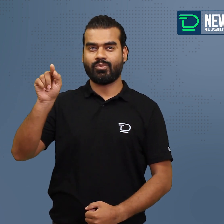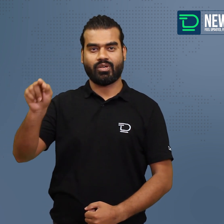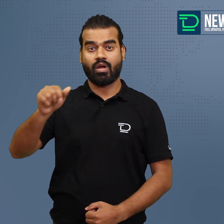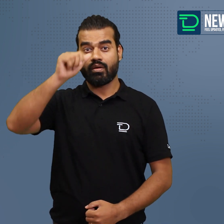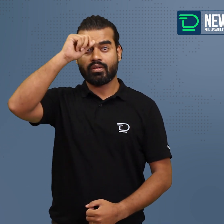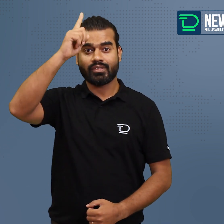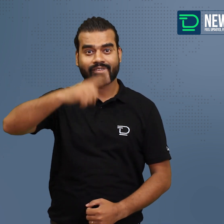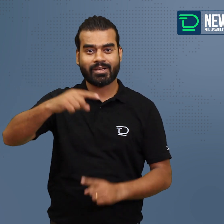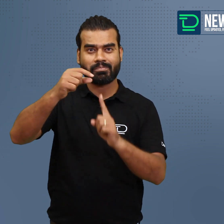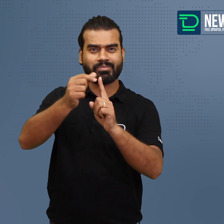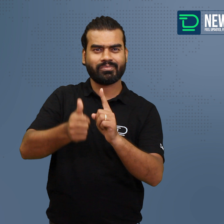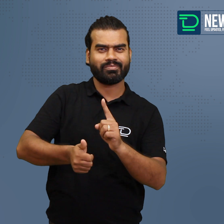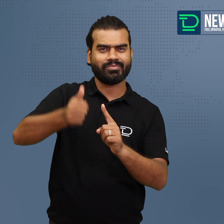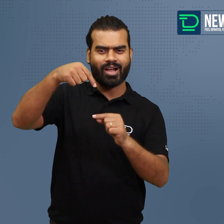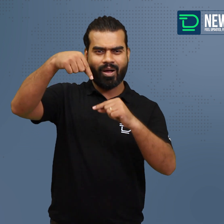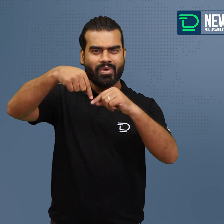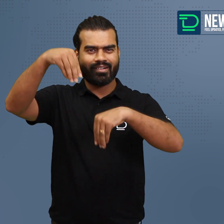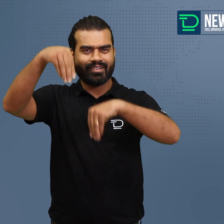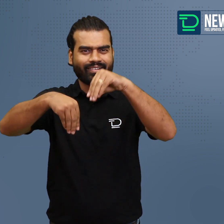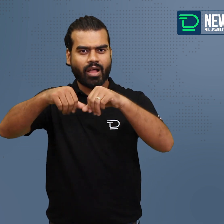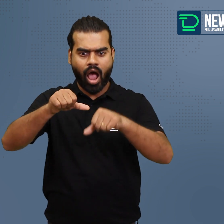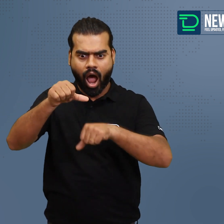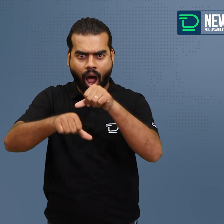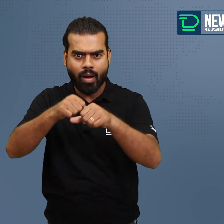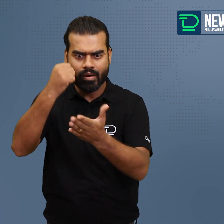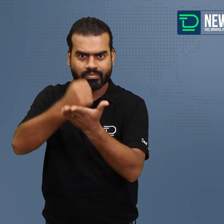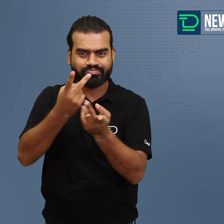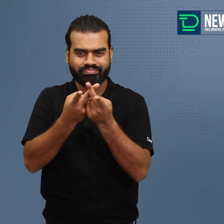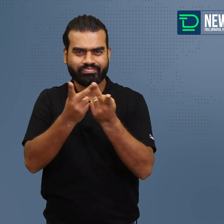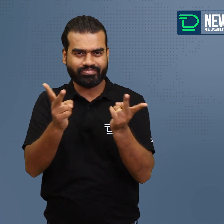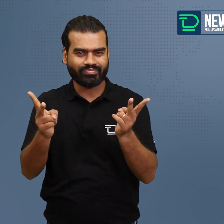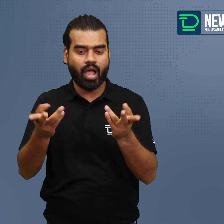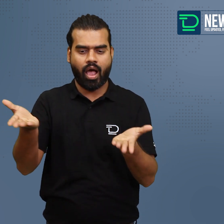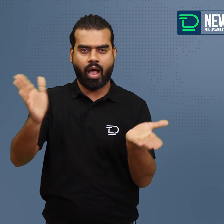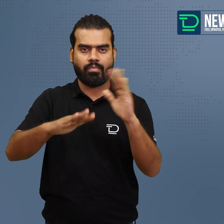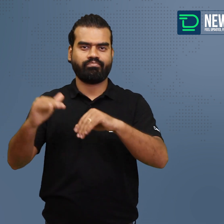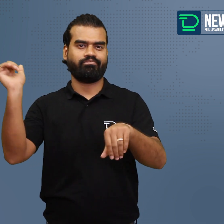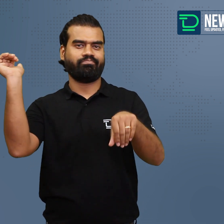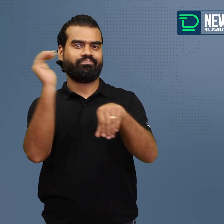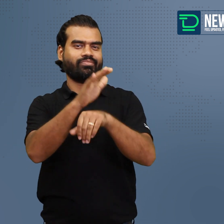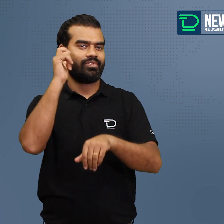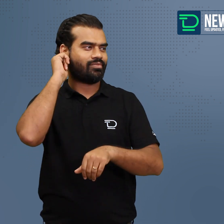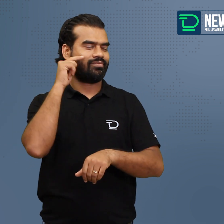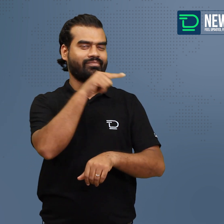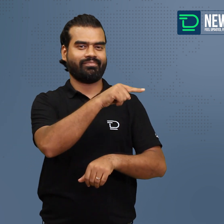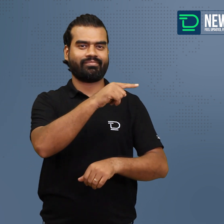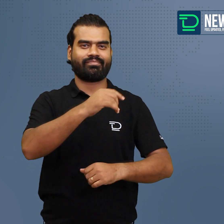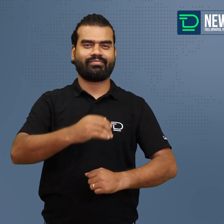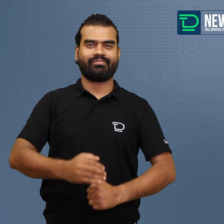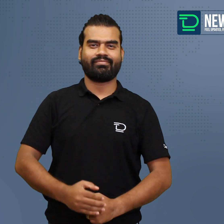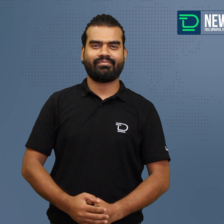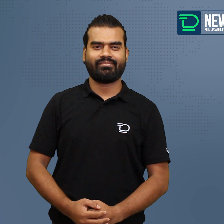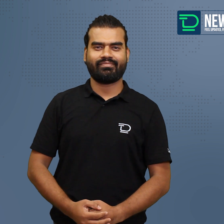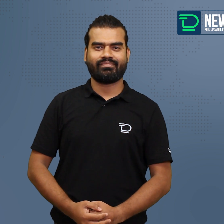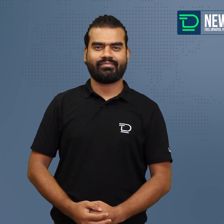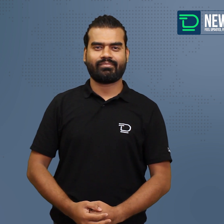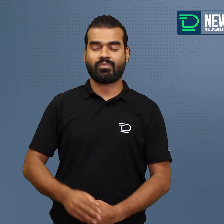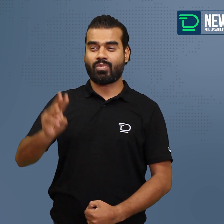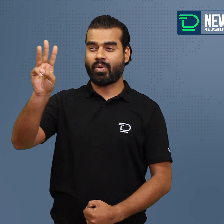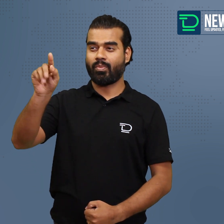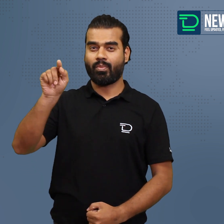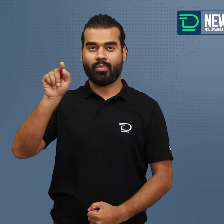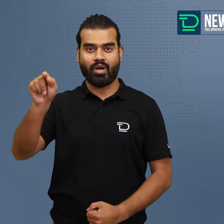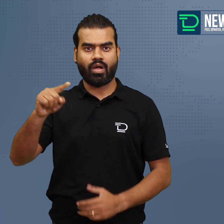2.Presidential election- Ballot box arrived in Chennai